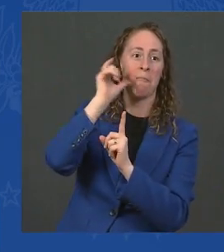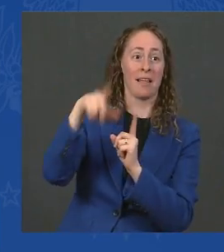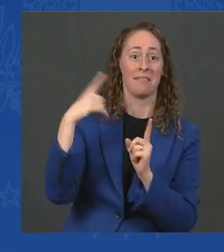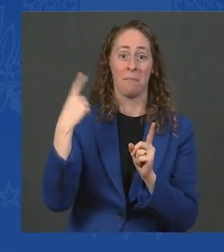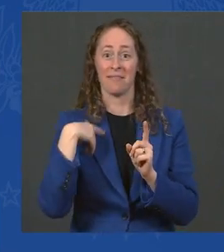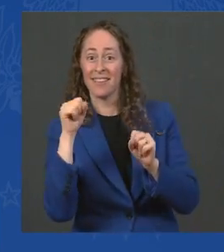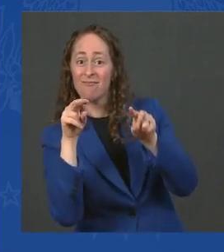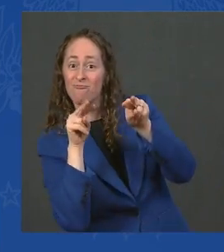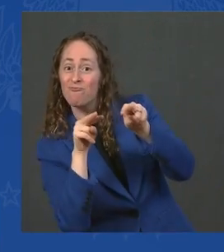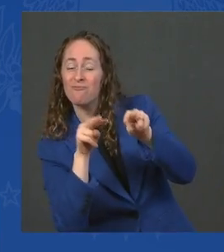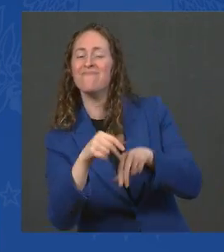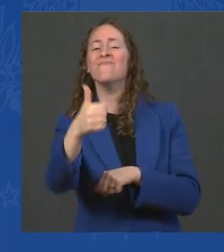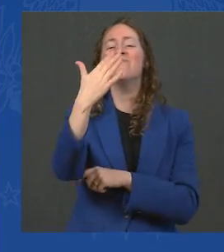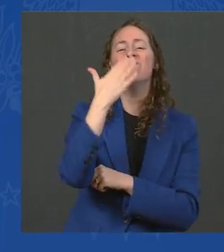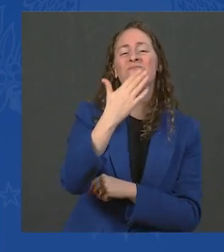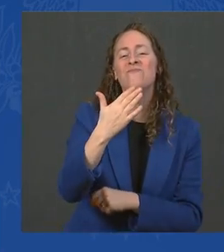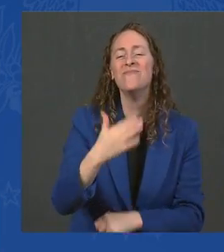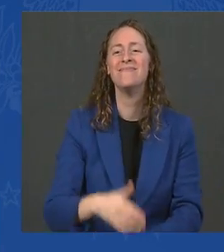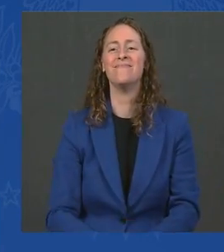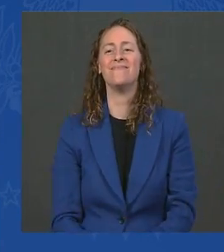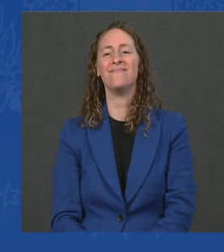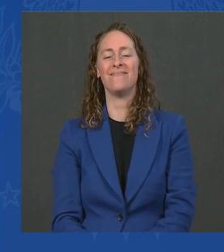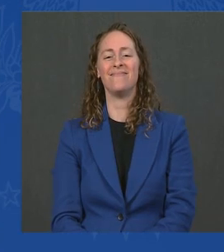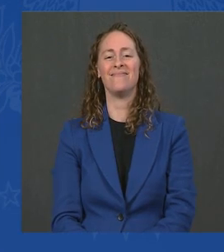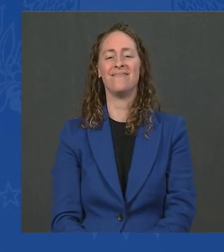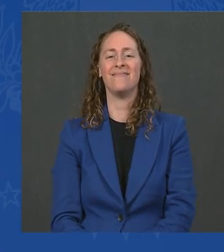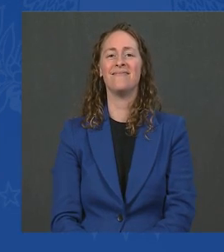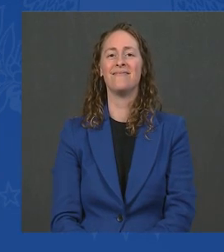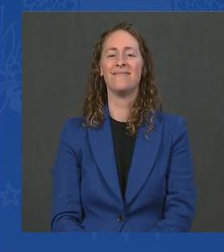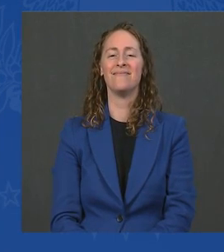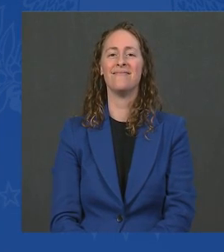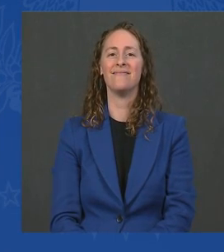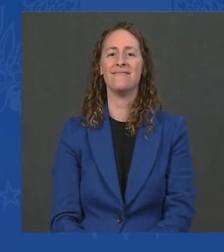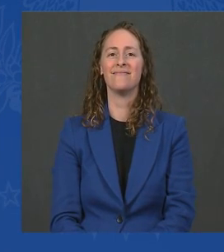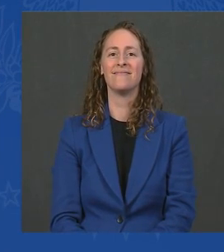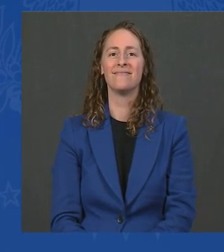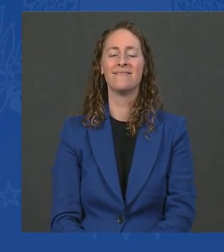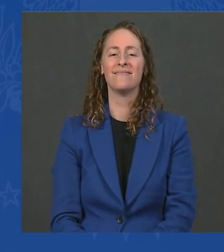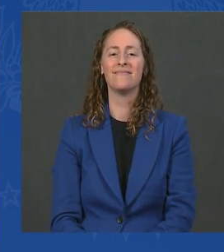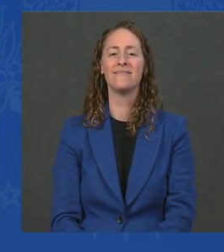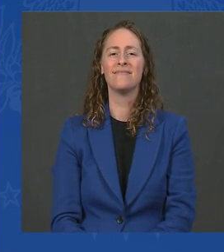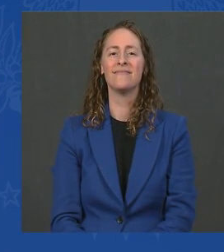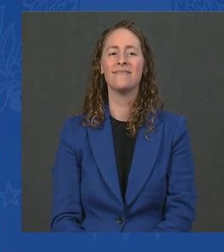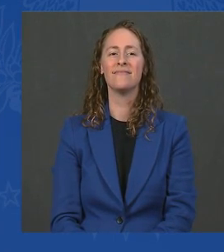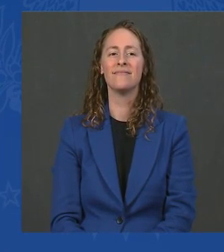The Press: Mr. President, what is your message to Republicans who are calling your vaccine requirements an "overreach,"